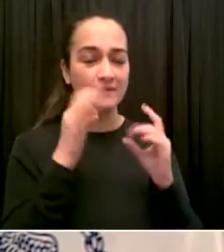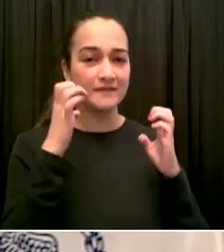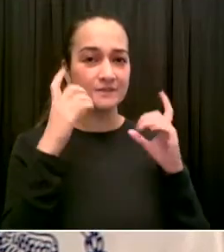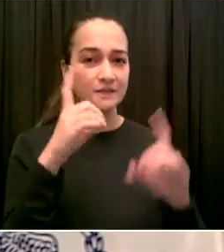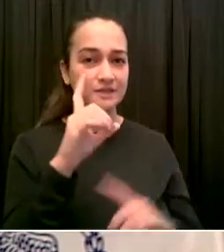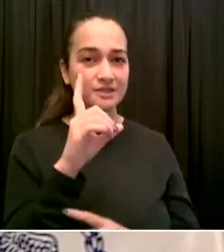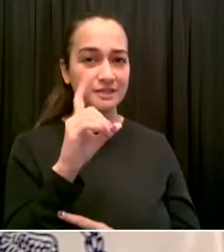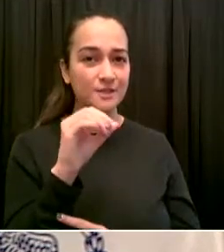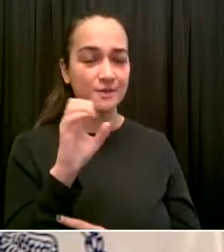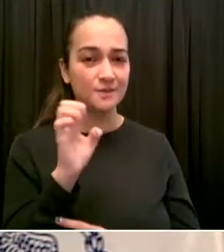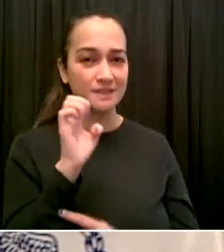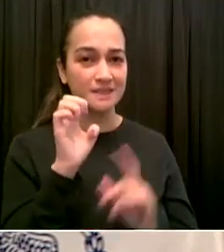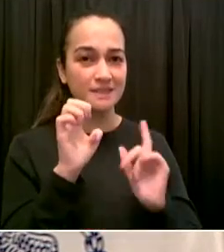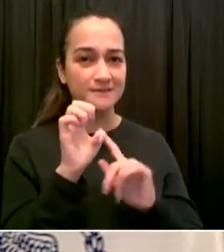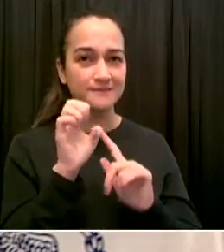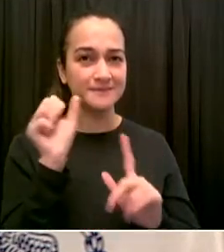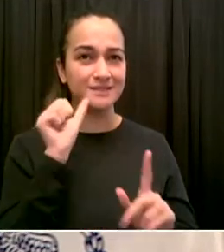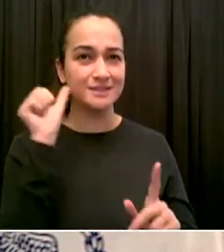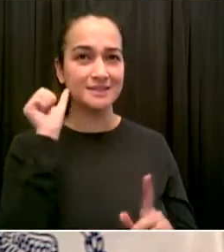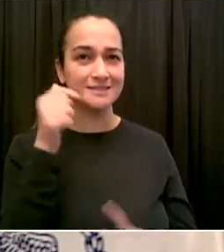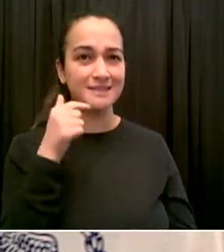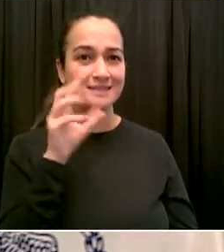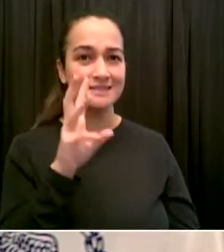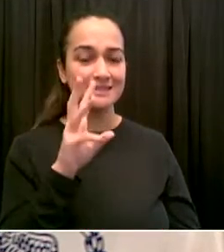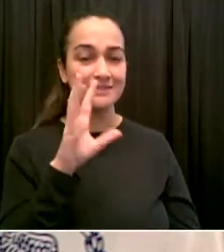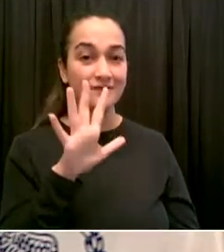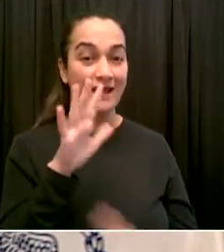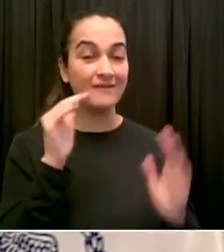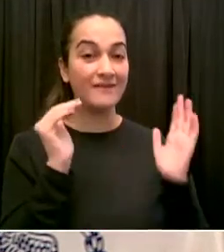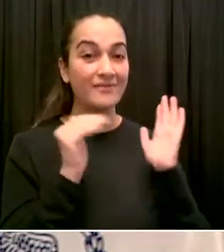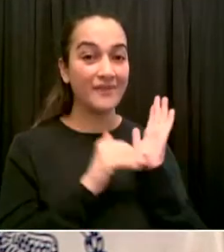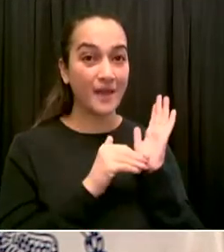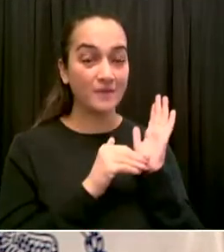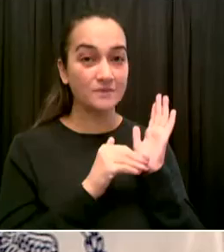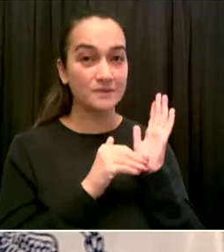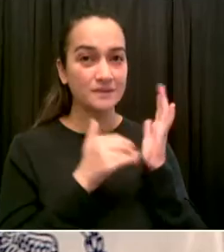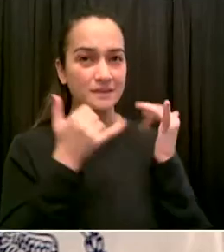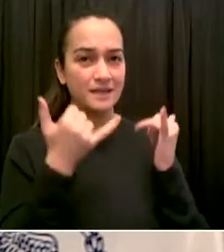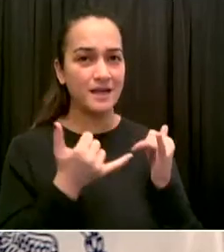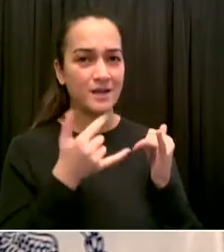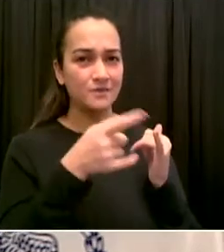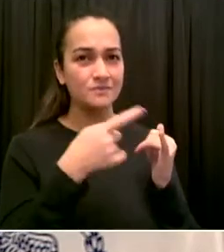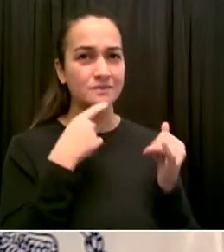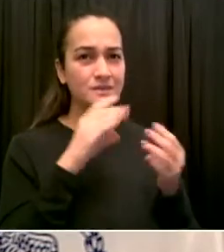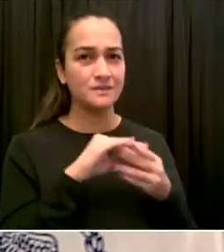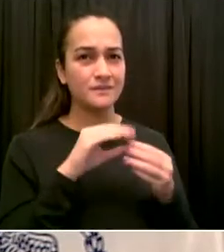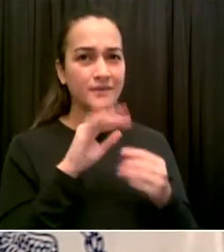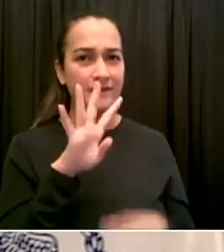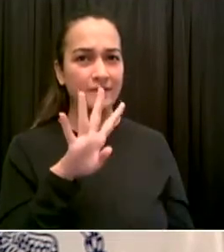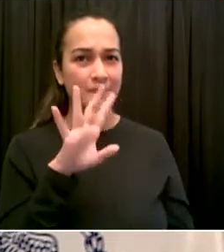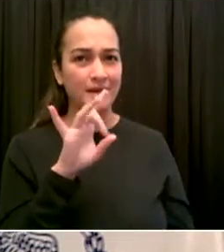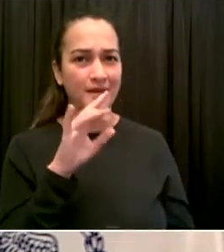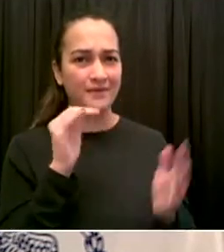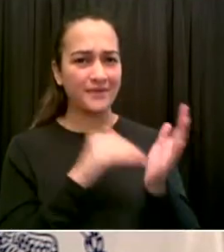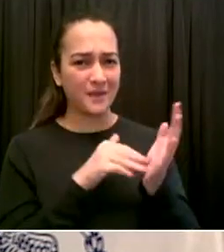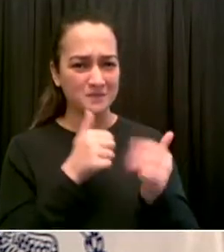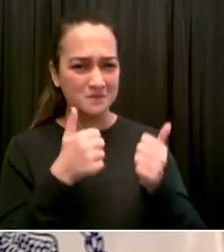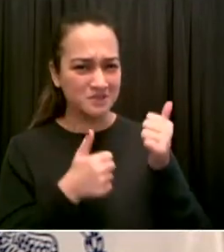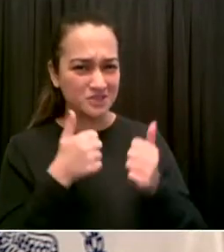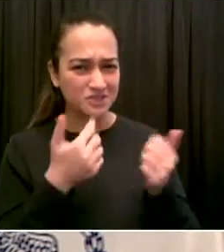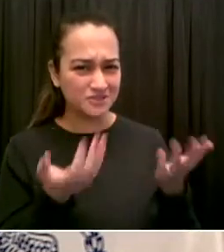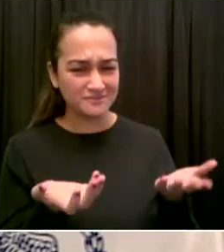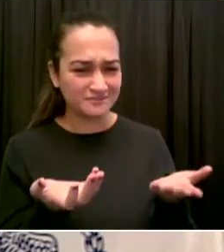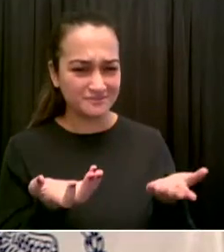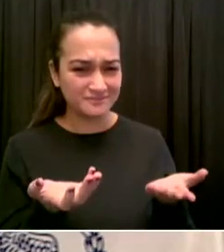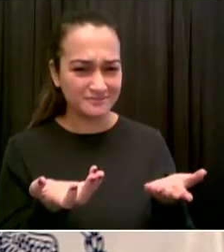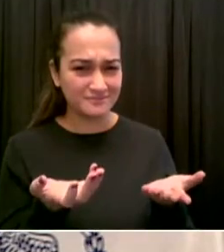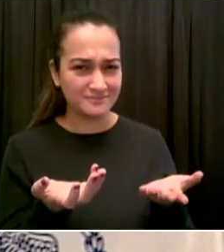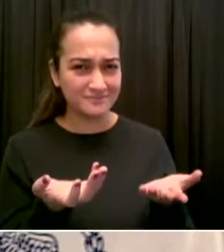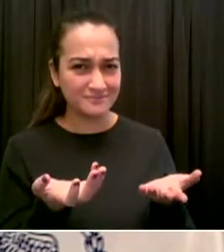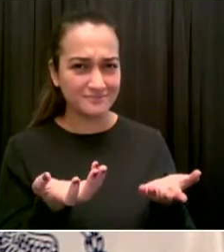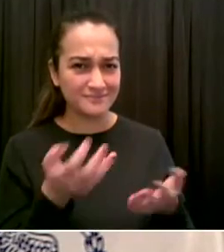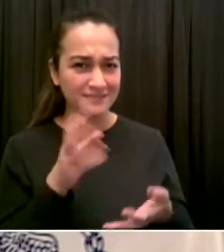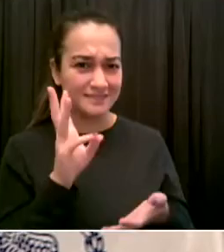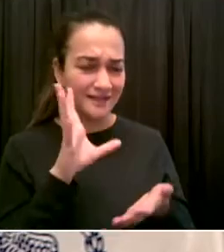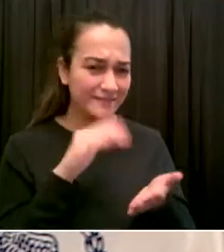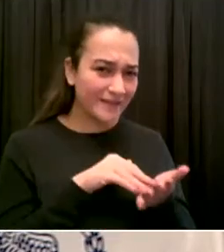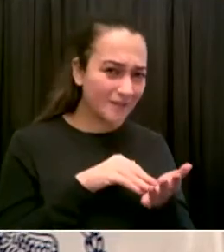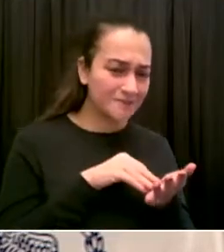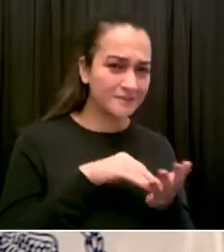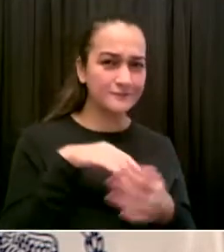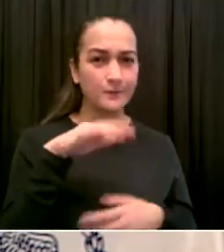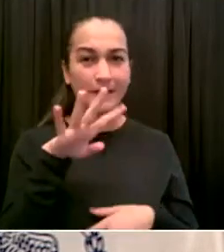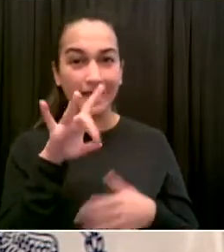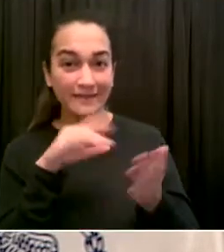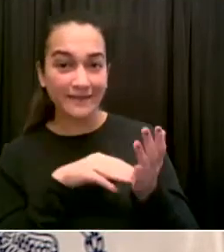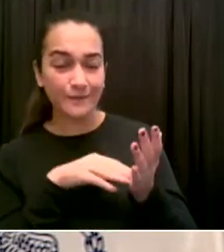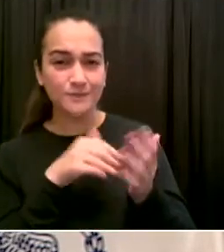I ALSO WANTED THE DOE SAID